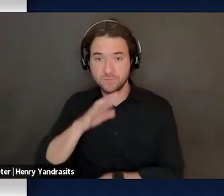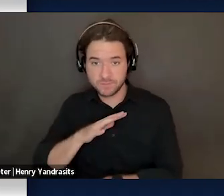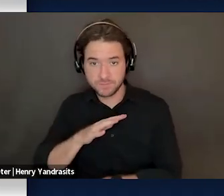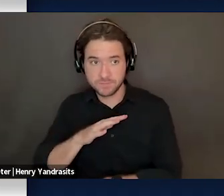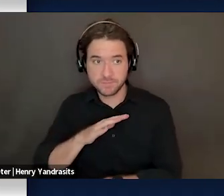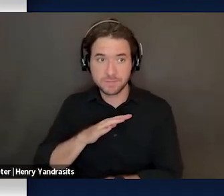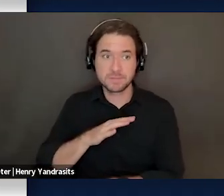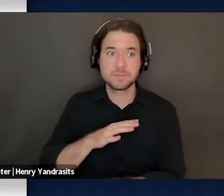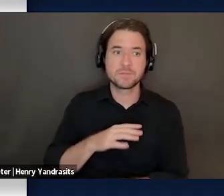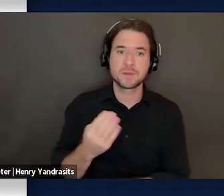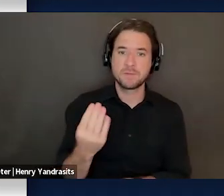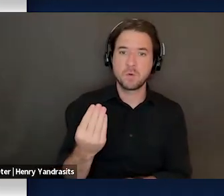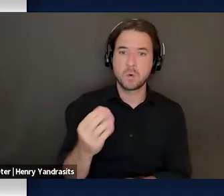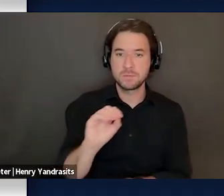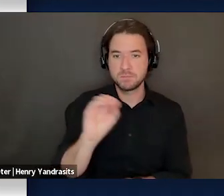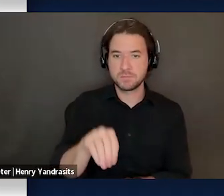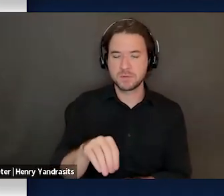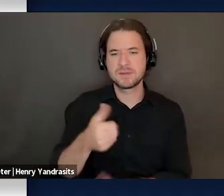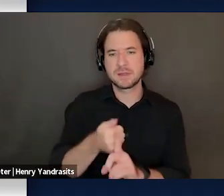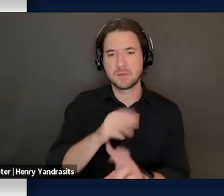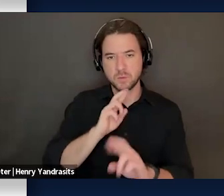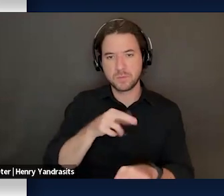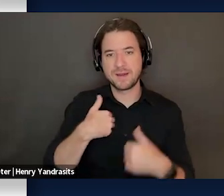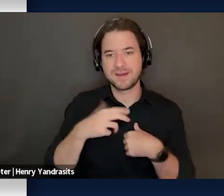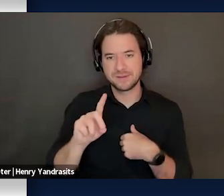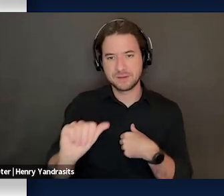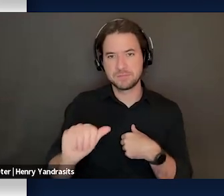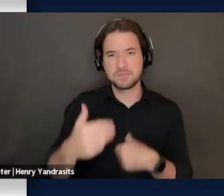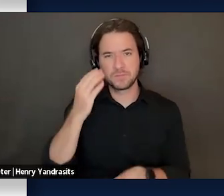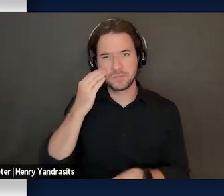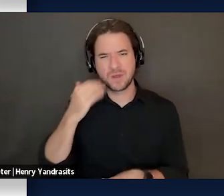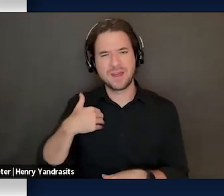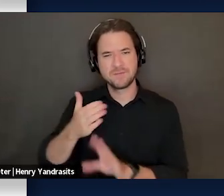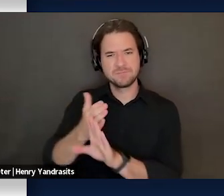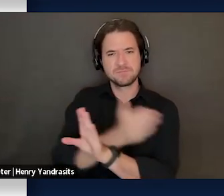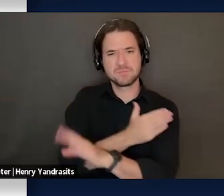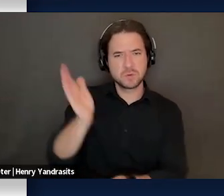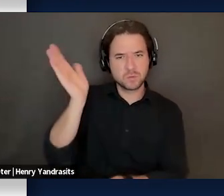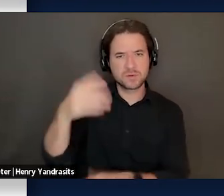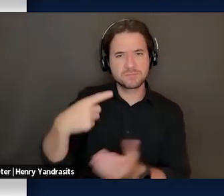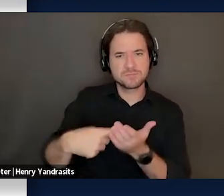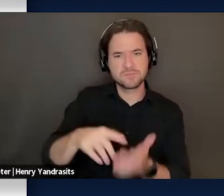And, um, 14% self-reported disability. I know we had an earlier presentation that talked… it was about.